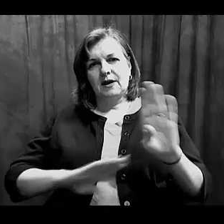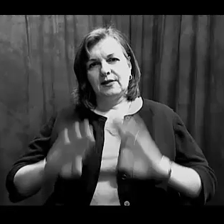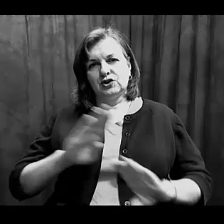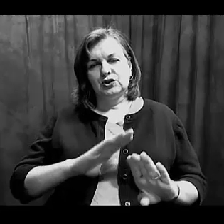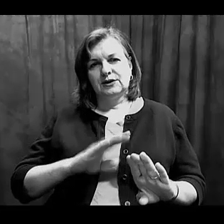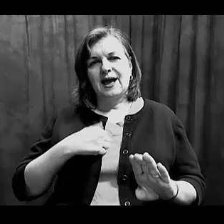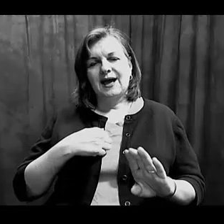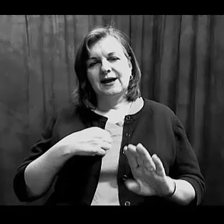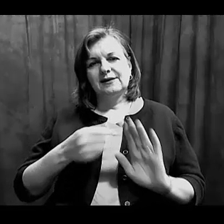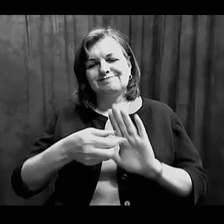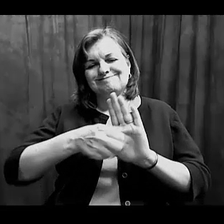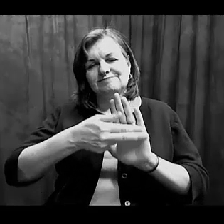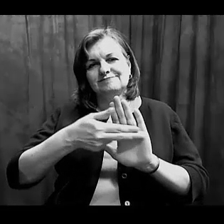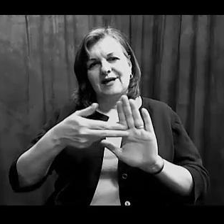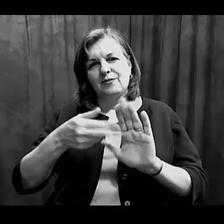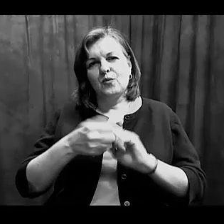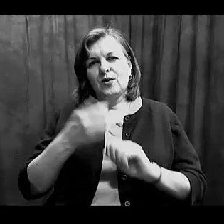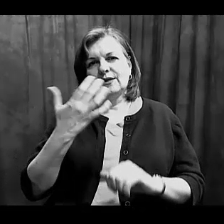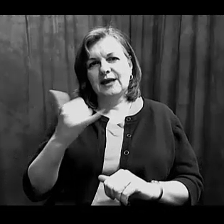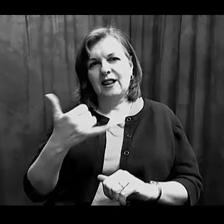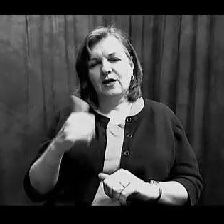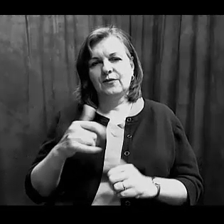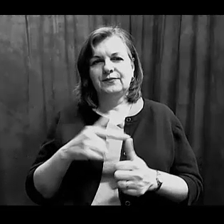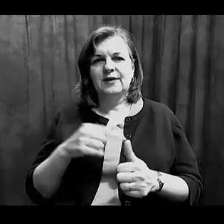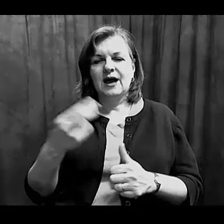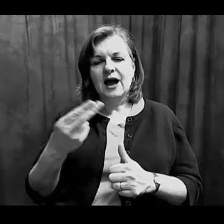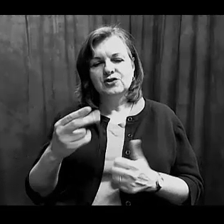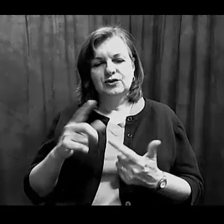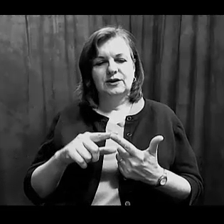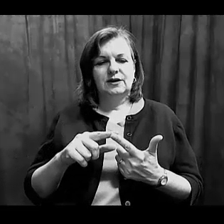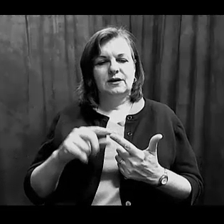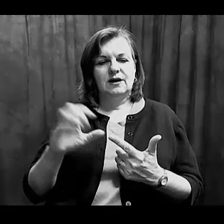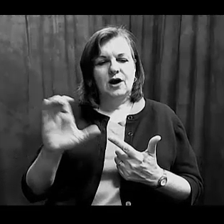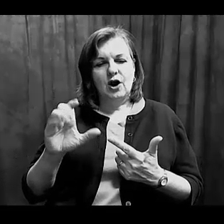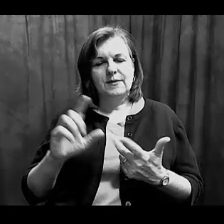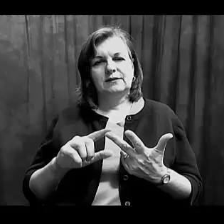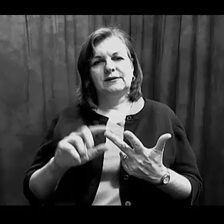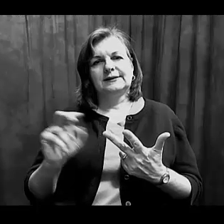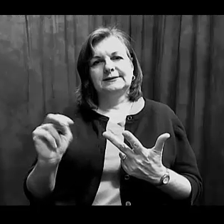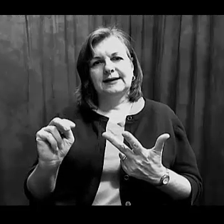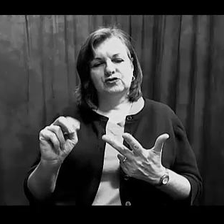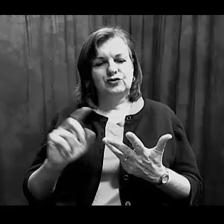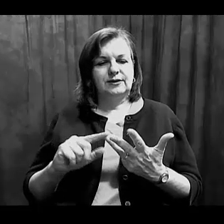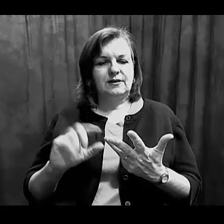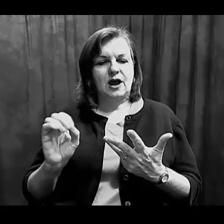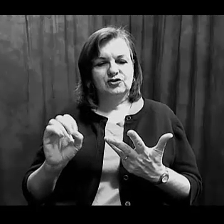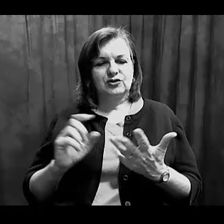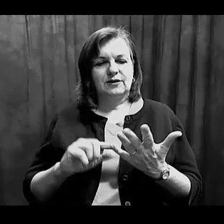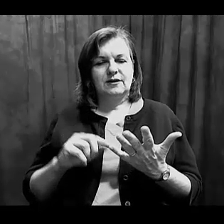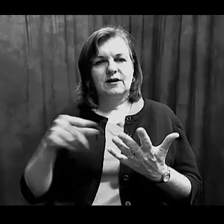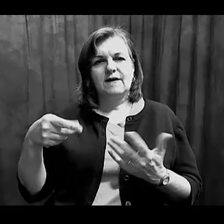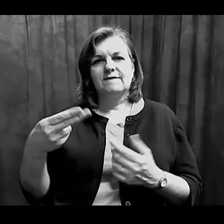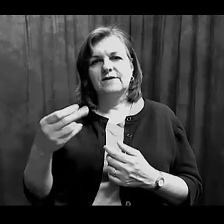and I have them here in yellow for you so hydrogen carbon nitrogen and oxygen